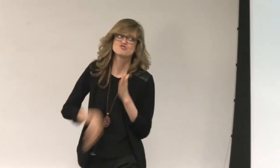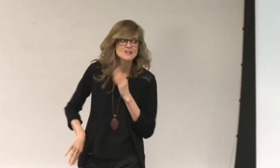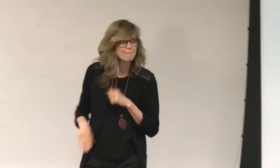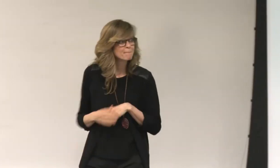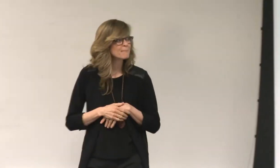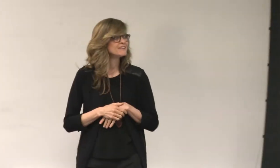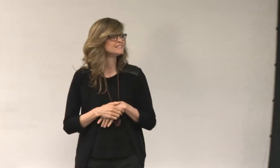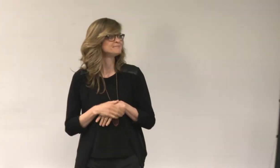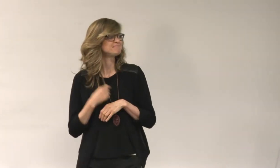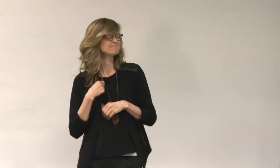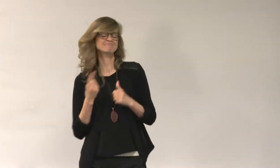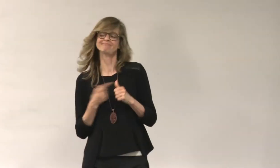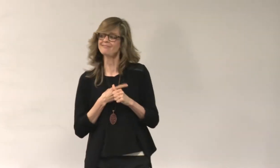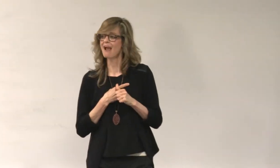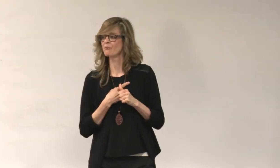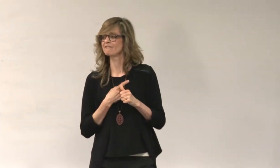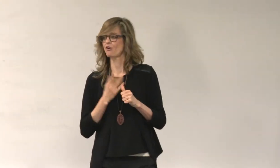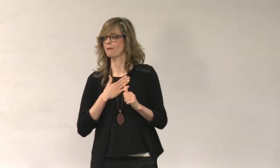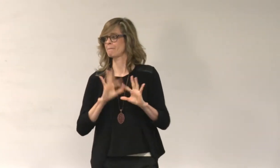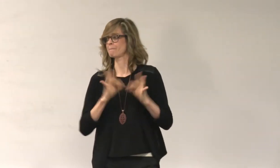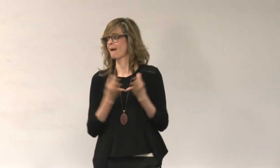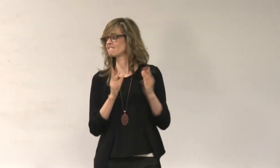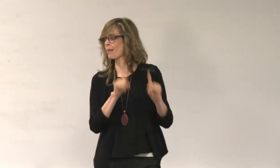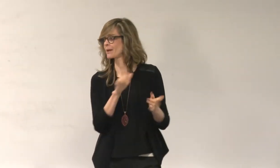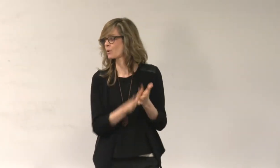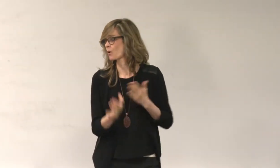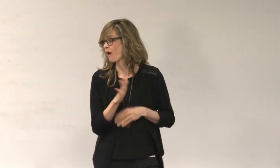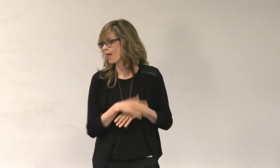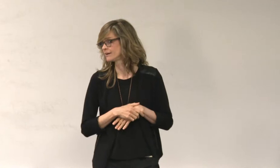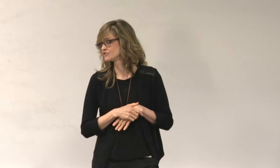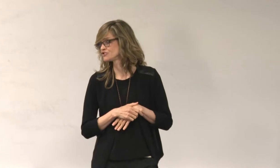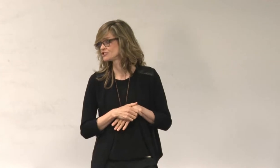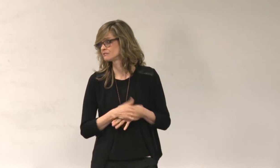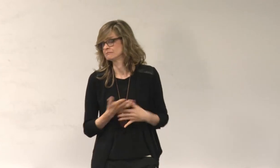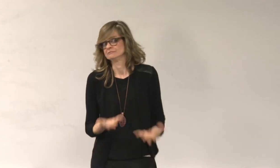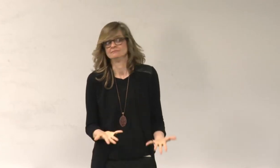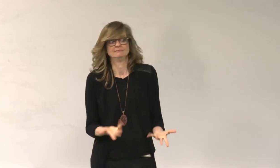IT WAS CHEAP AND THAT'S WHERE MY FAMILY WENT TO COLLEGE.